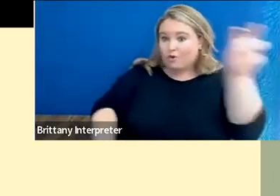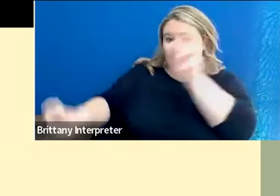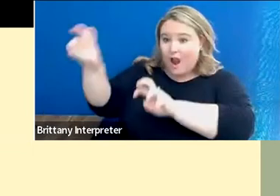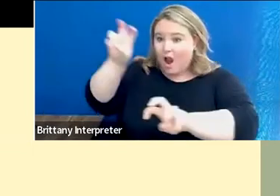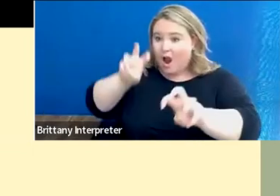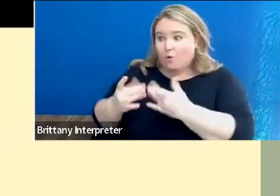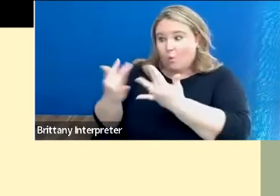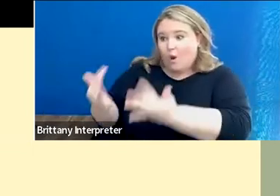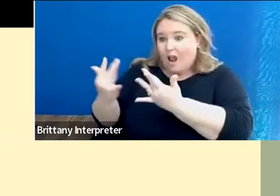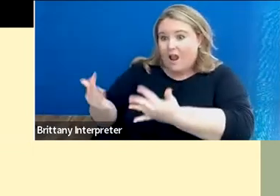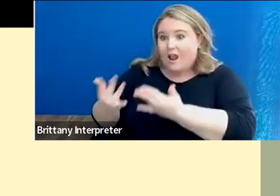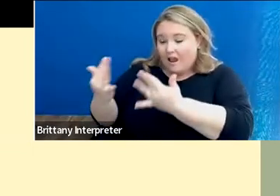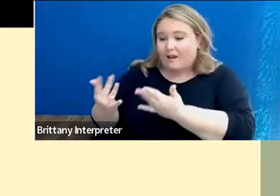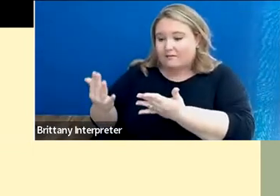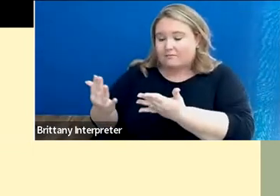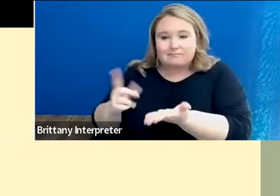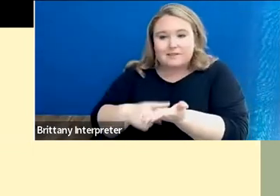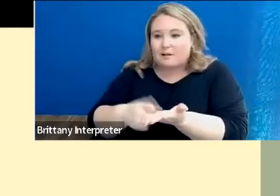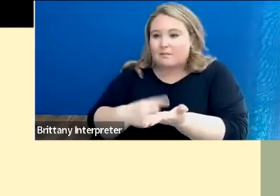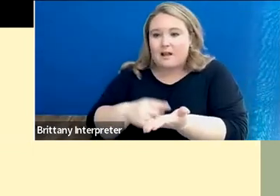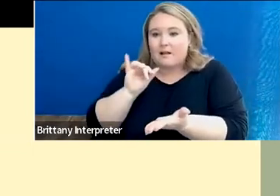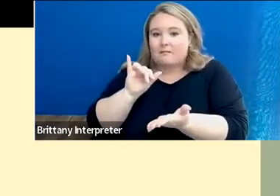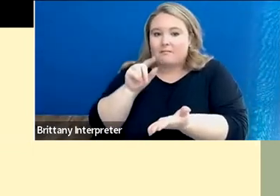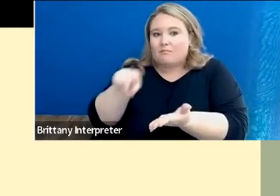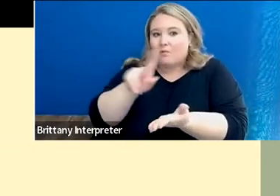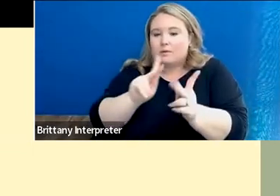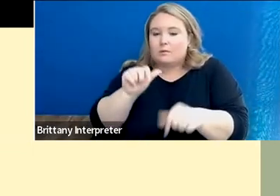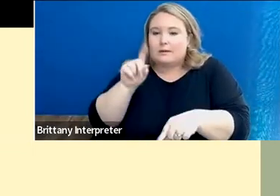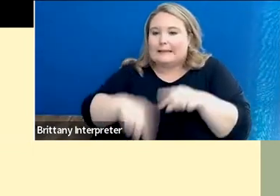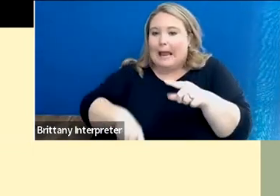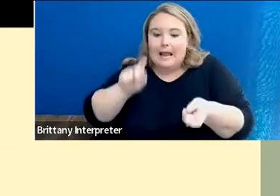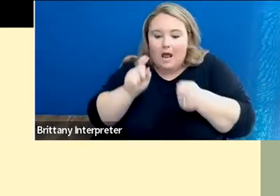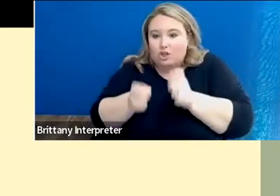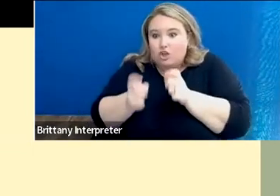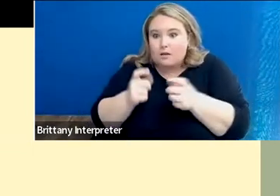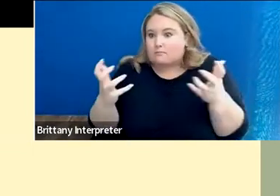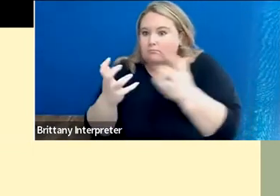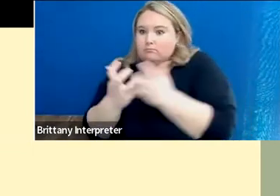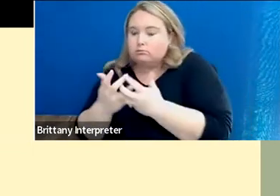myself included, don't always adjust well. There can be psychological trauma from this potentially.